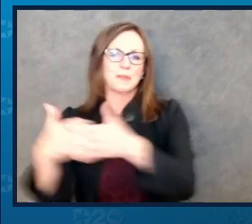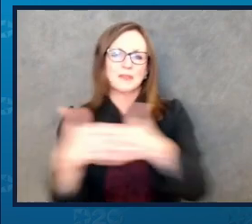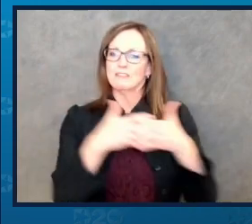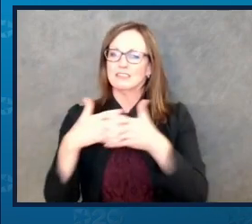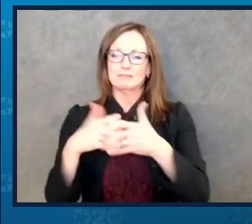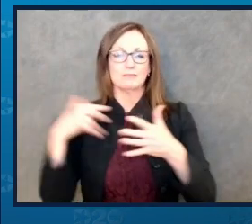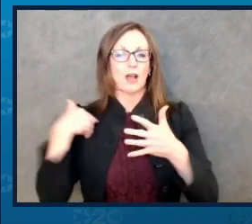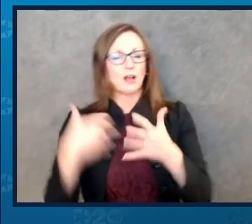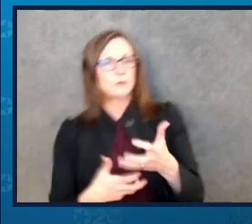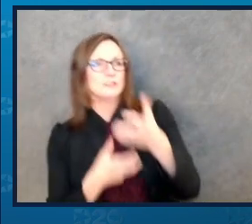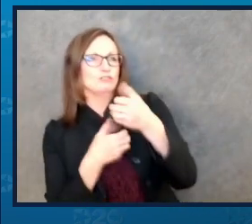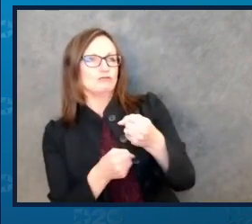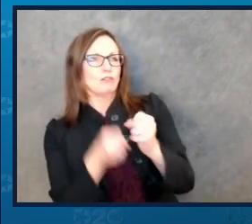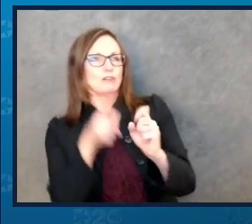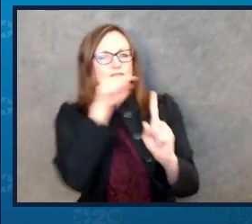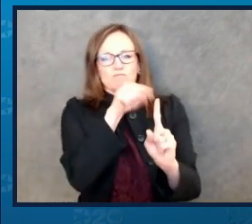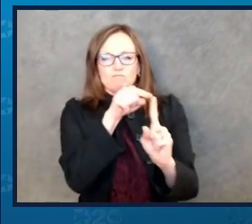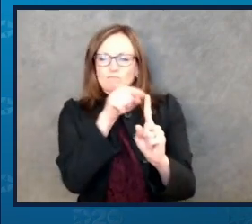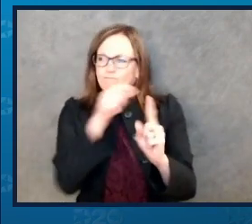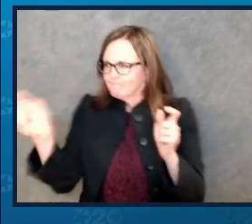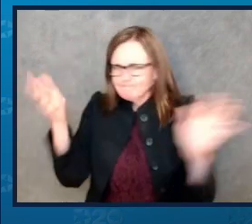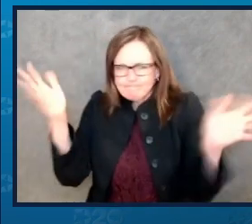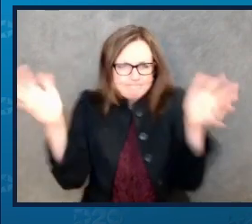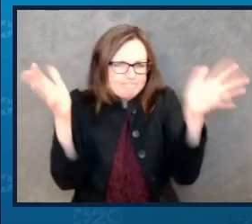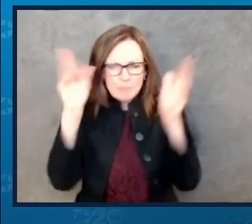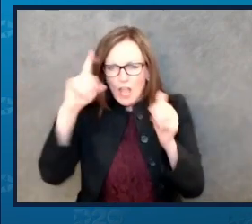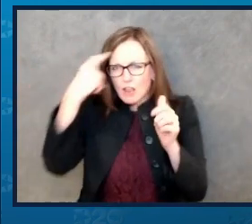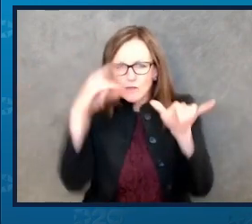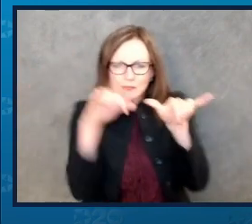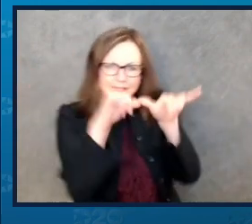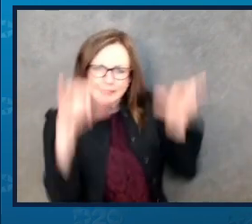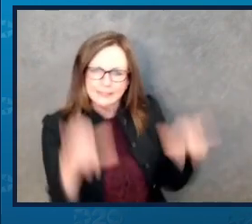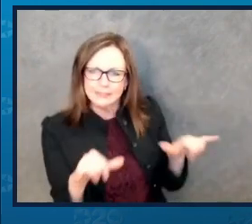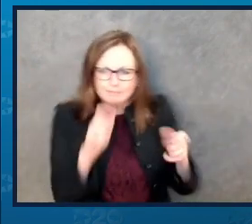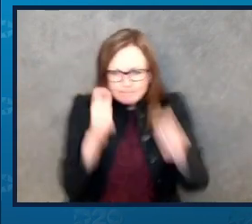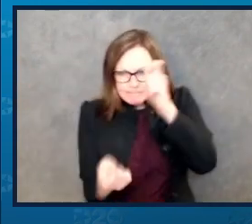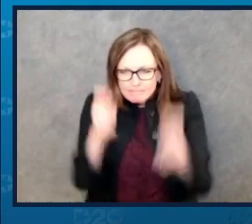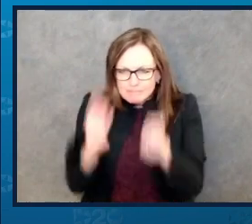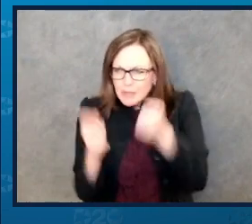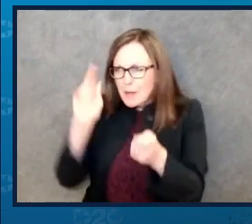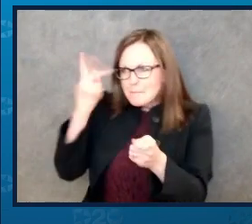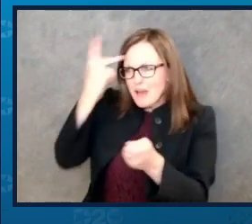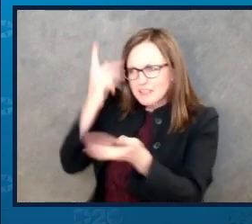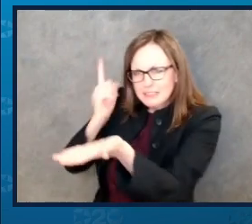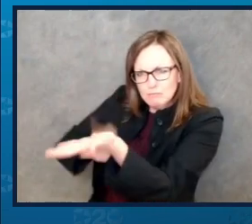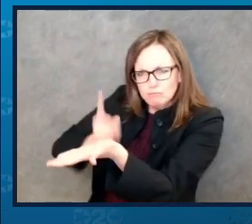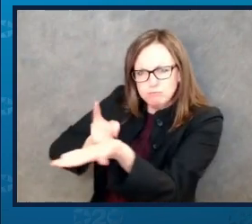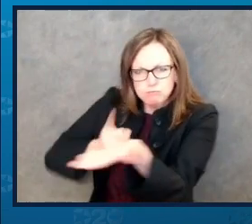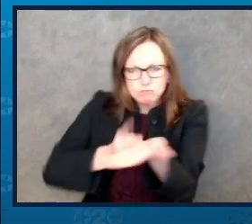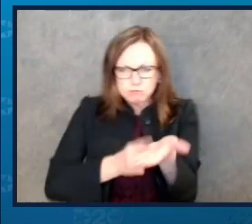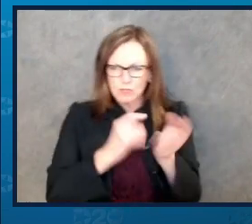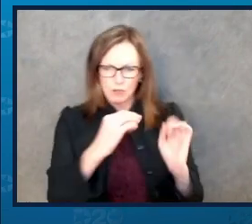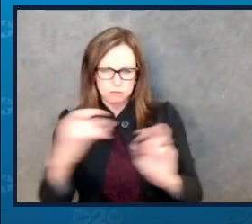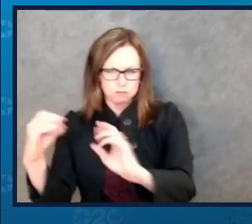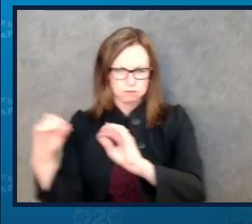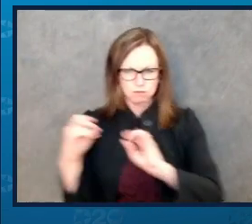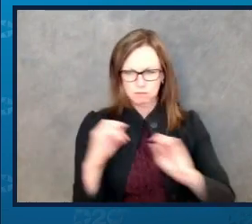ALL OF US TO COME TOGETHER AND HOPEFULLY RETURN OUR COUNTRY'S POLITICAL DISCOURSE BACK TO SOME